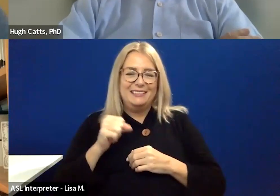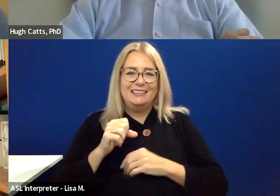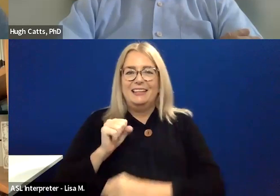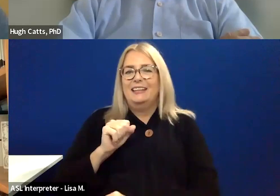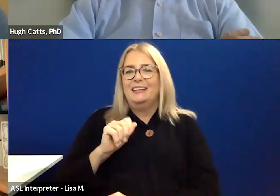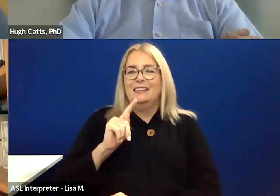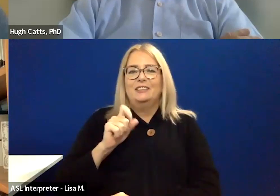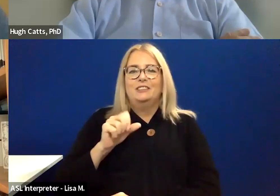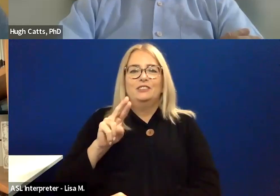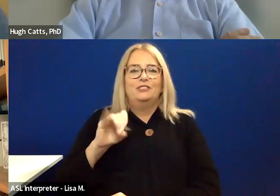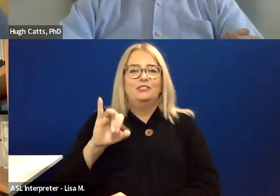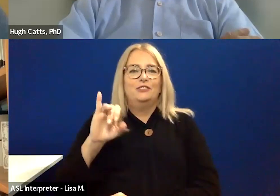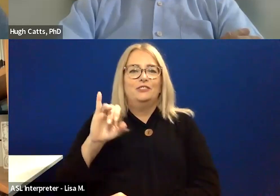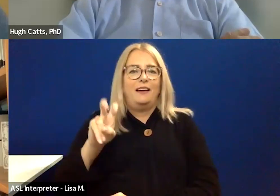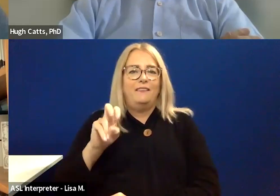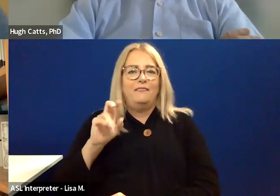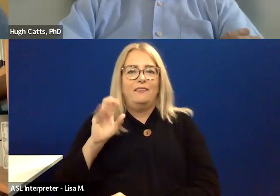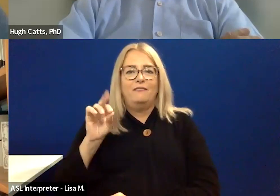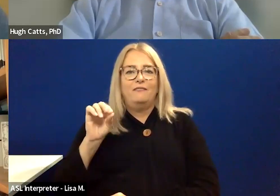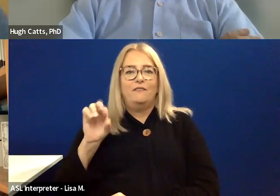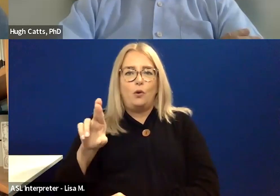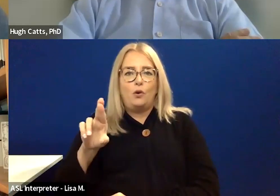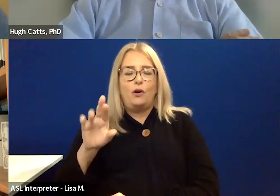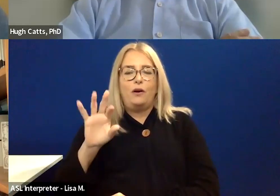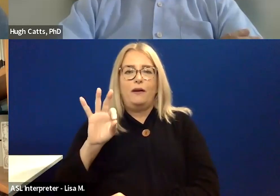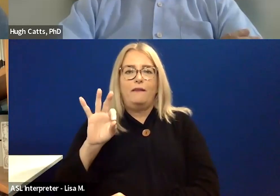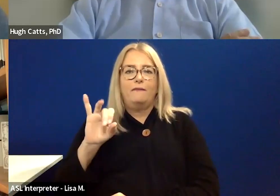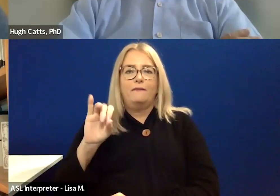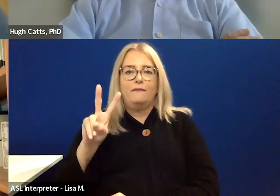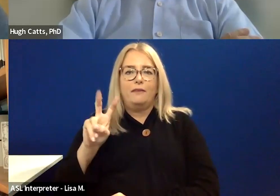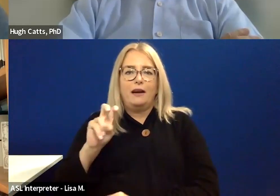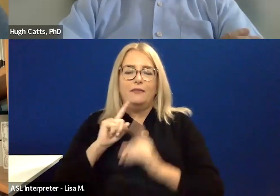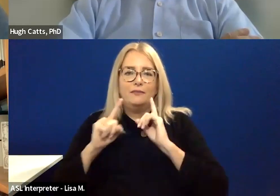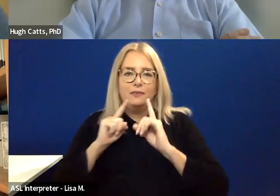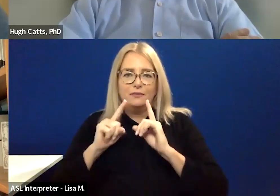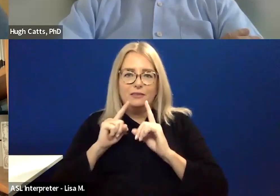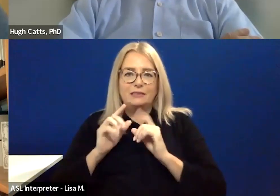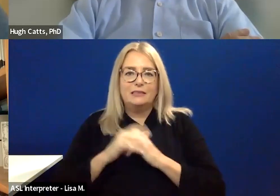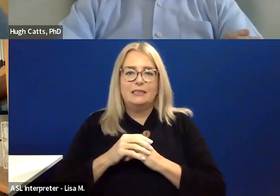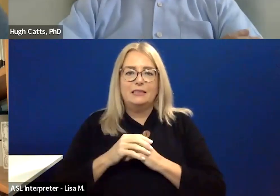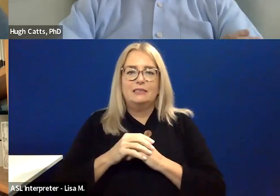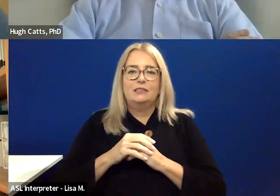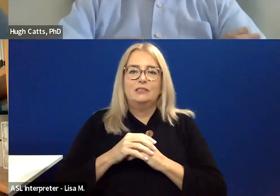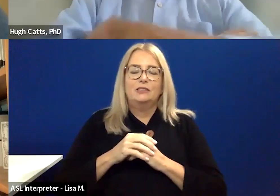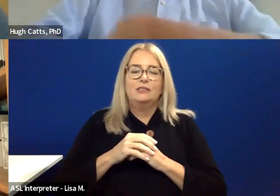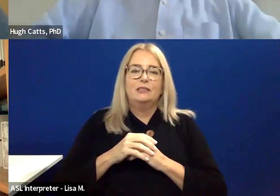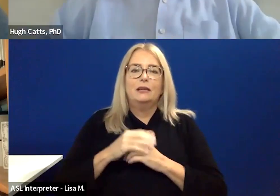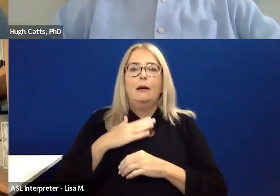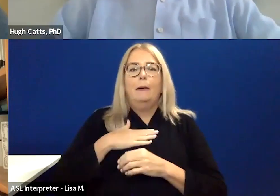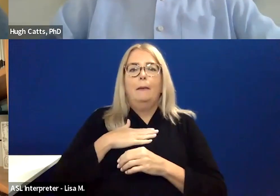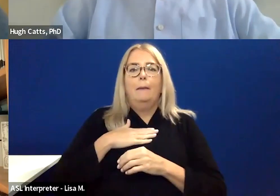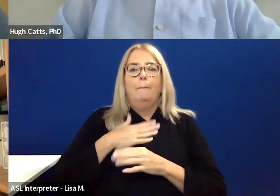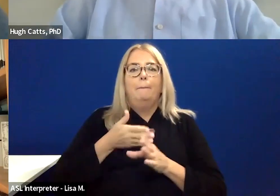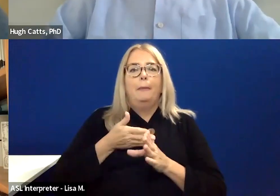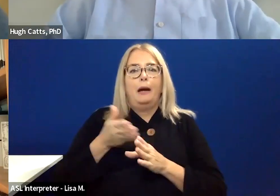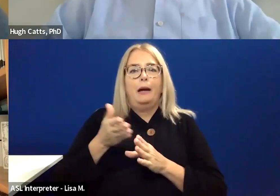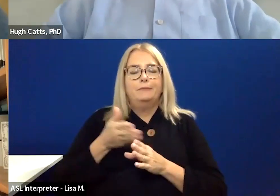be out with Scholastic um my colleague Trisha Zucker and I so my line of research focuses on